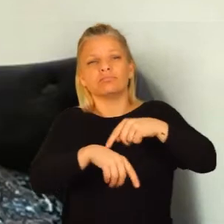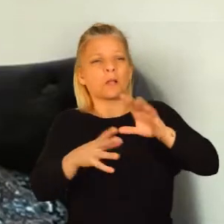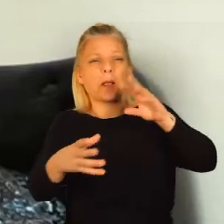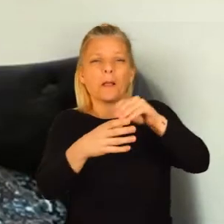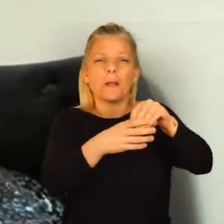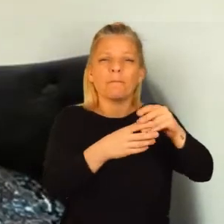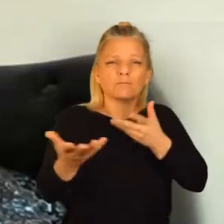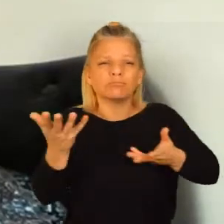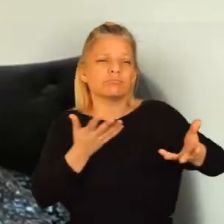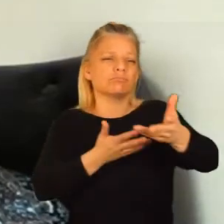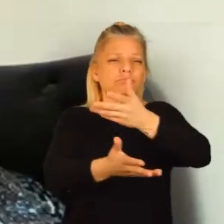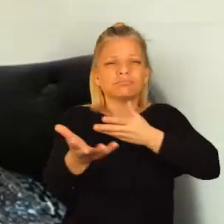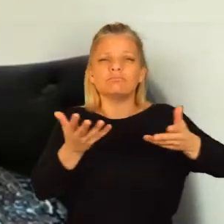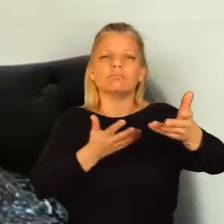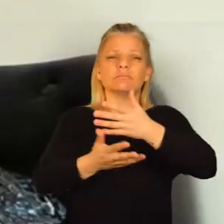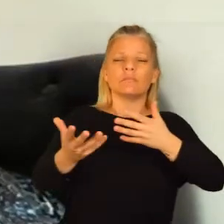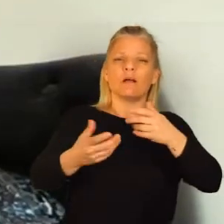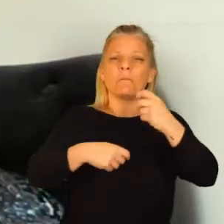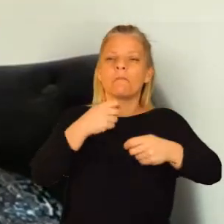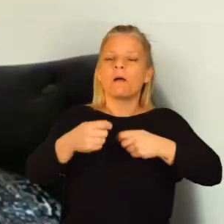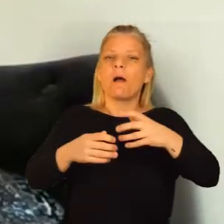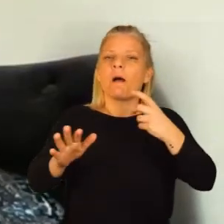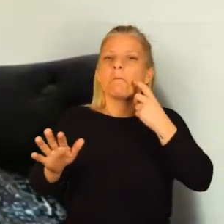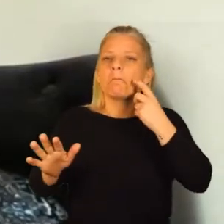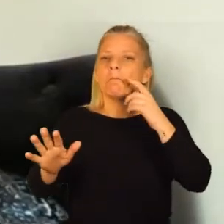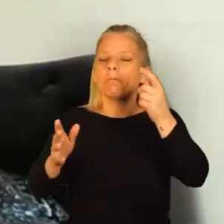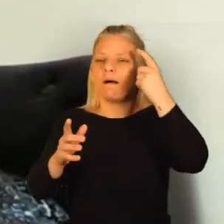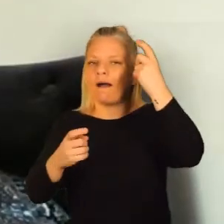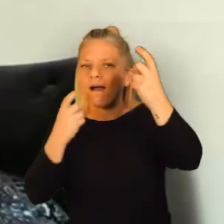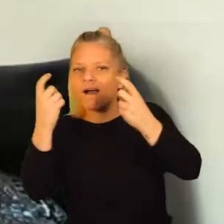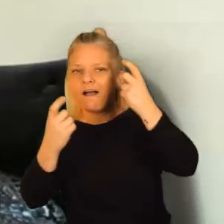with the belief that if we hold these values in mind it then becomes easier to think about